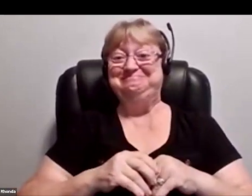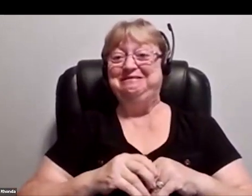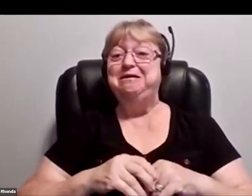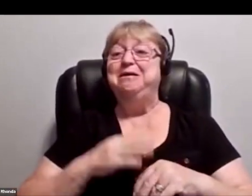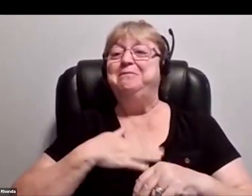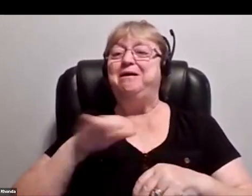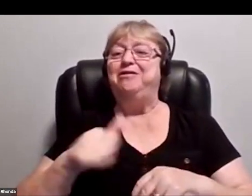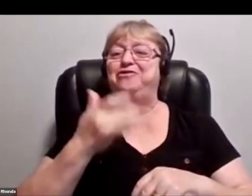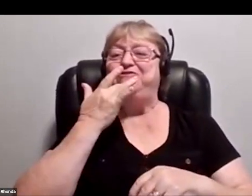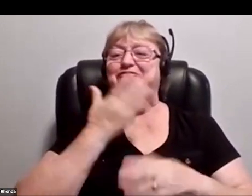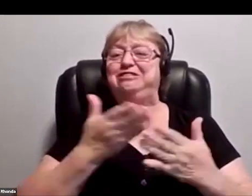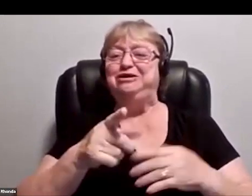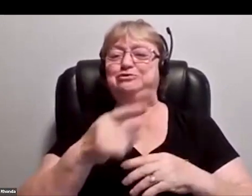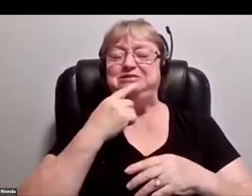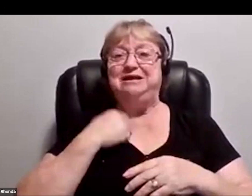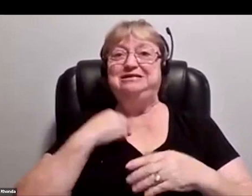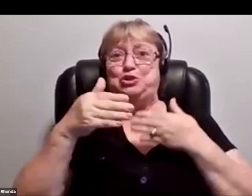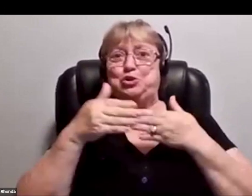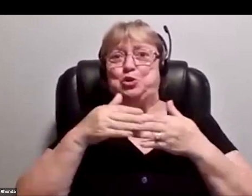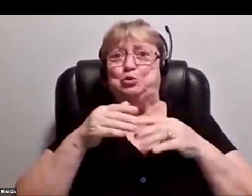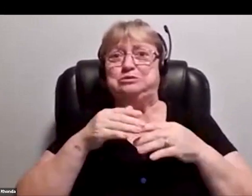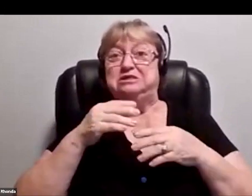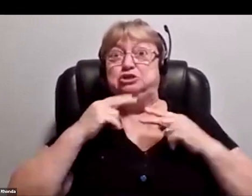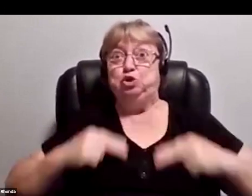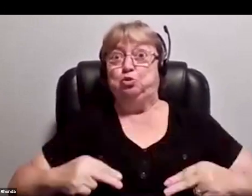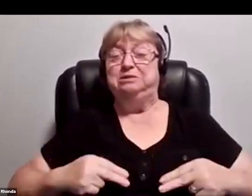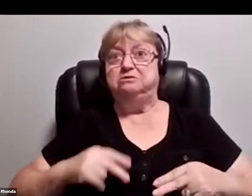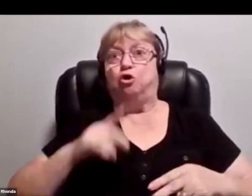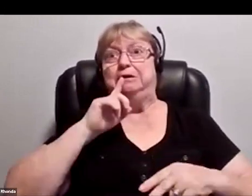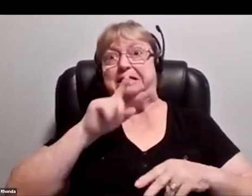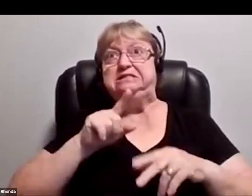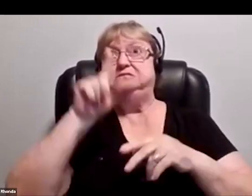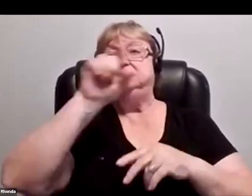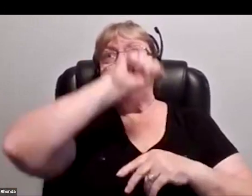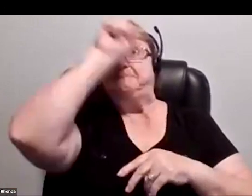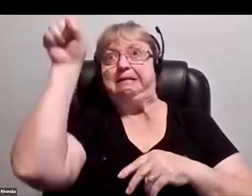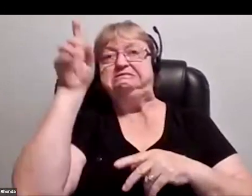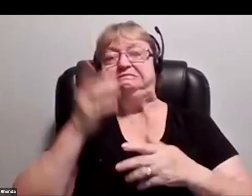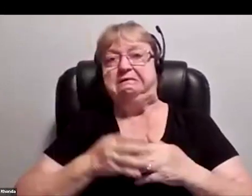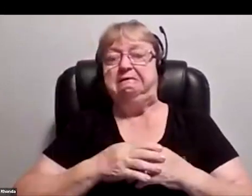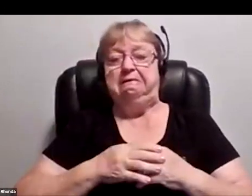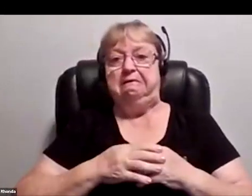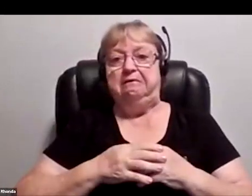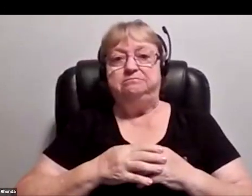is that the closest humans to you are actually in space. I don't know how many people